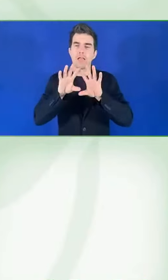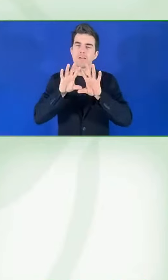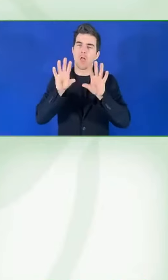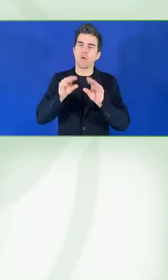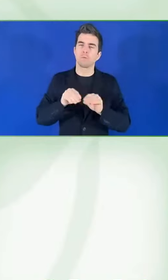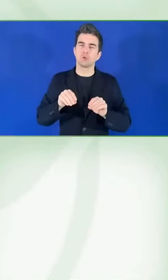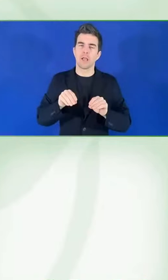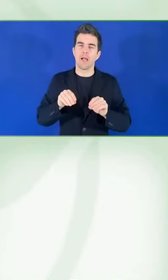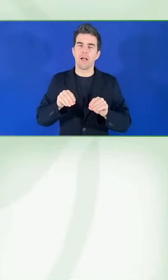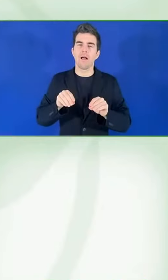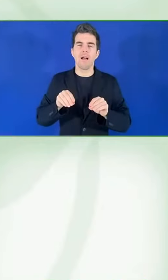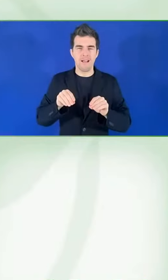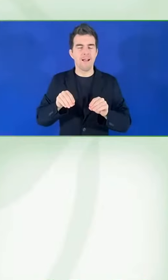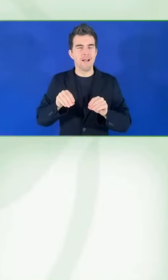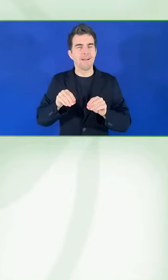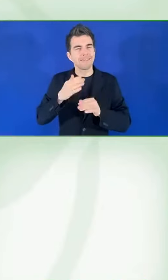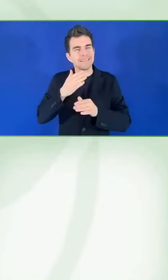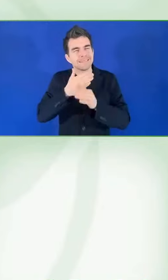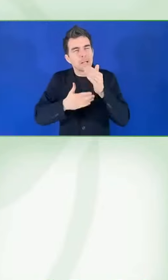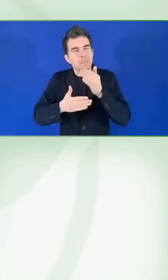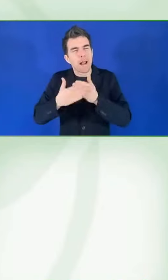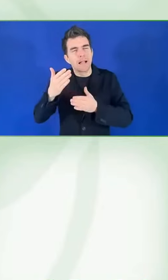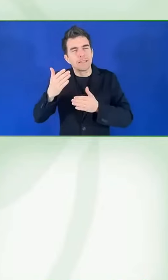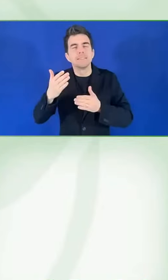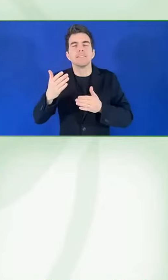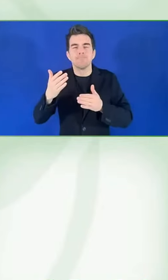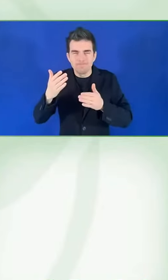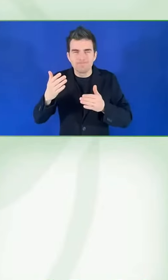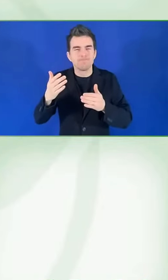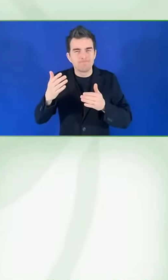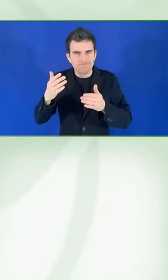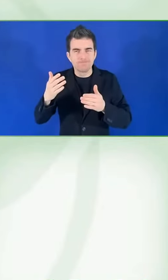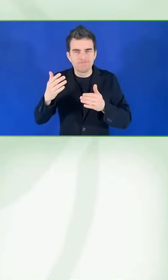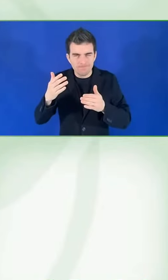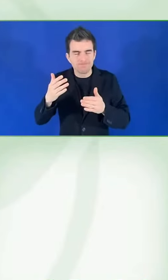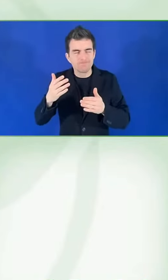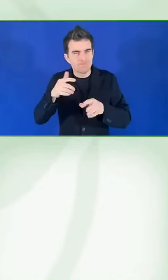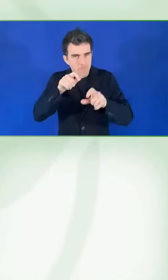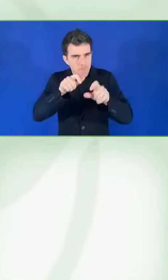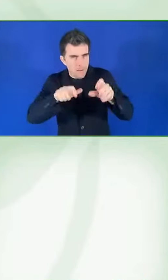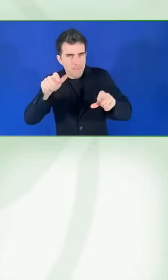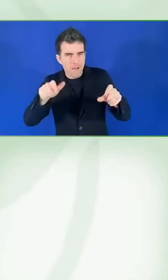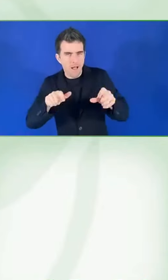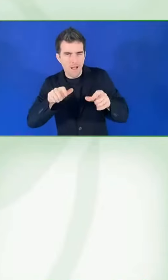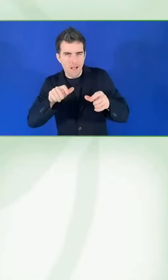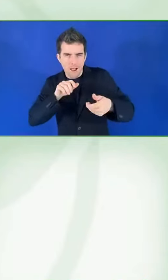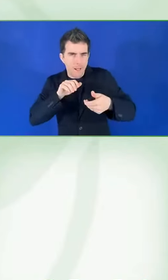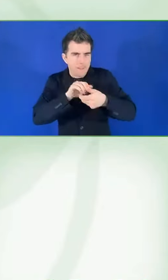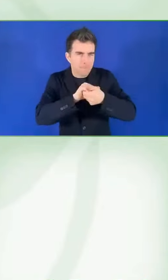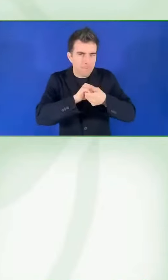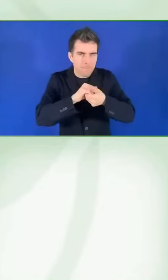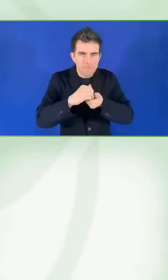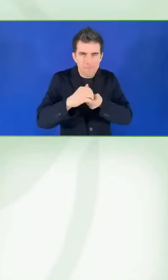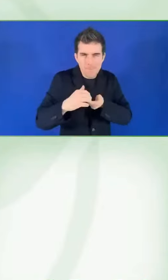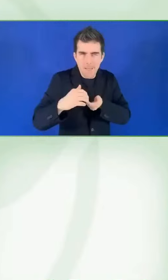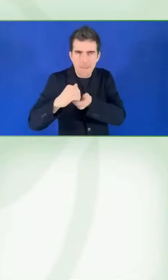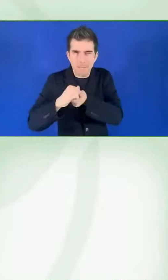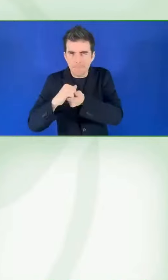a beautiful segue into our beautiful keynote this morning, they gave me your bio,